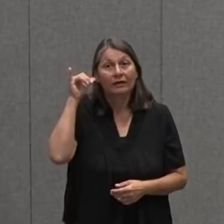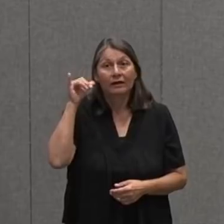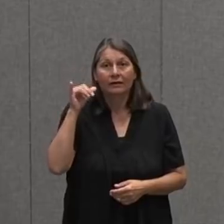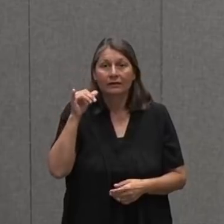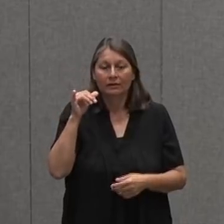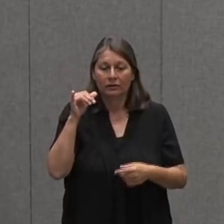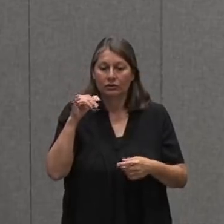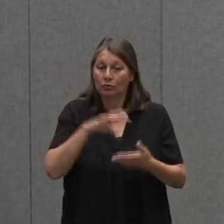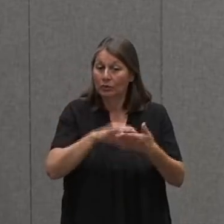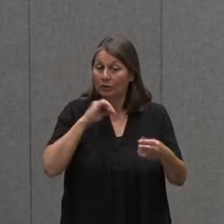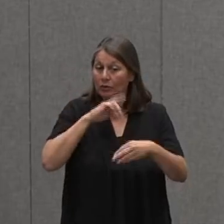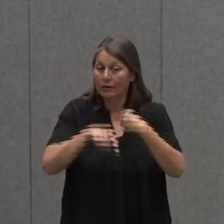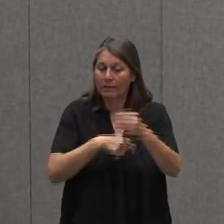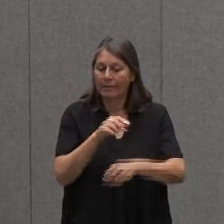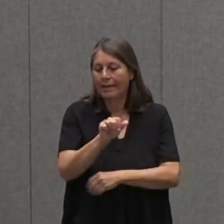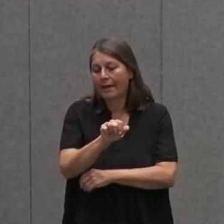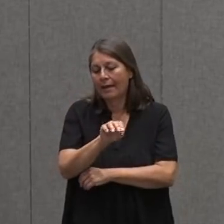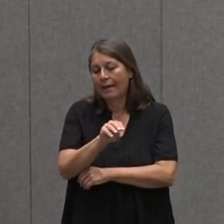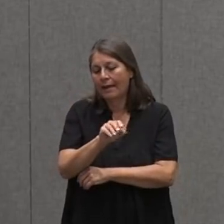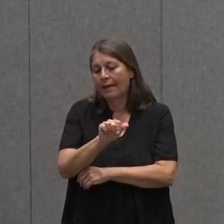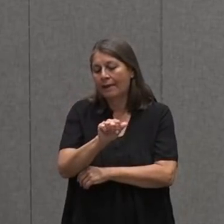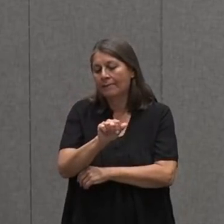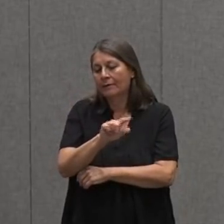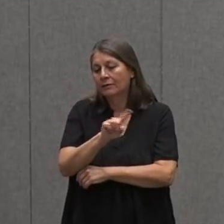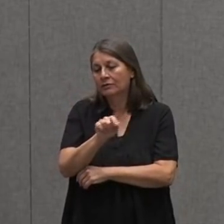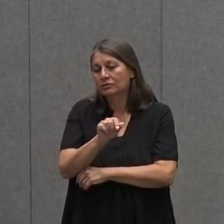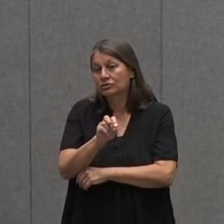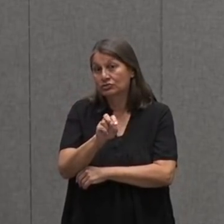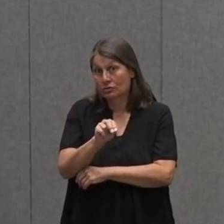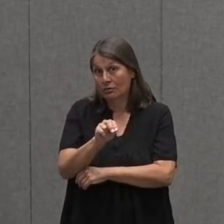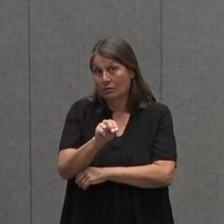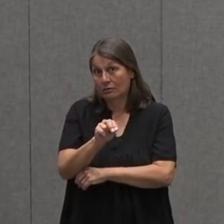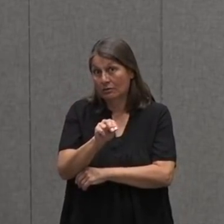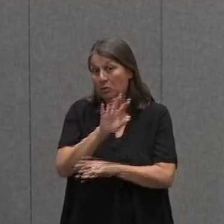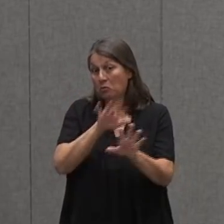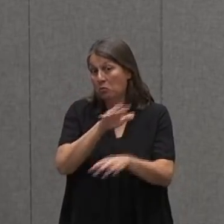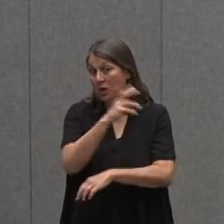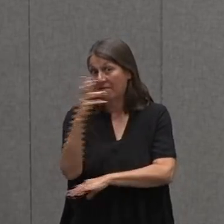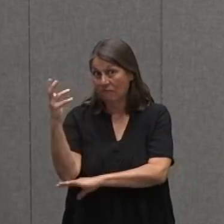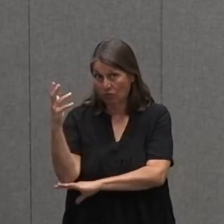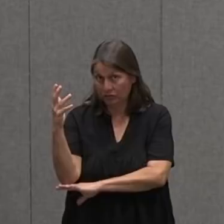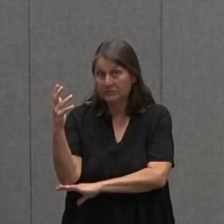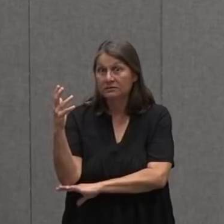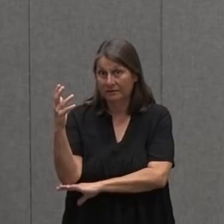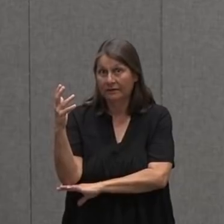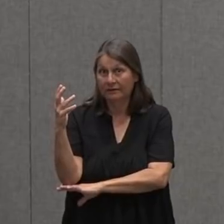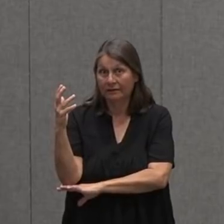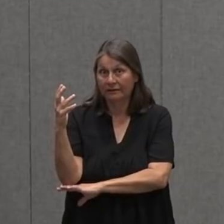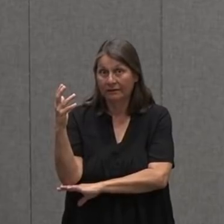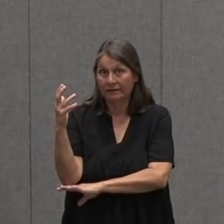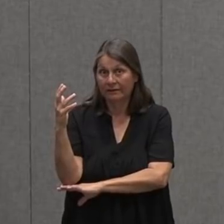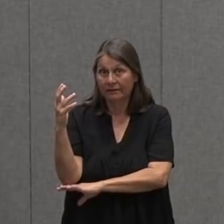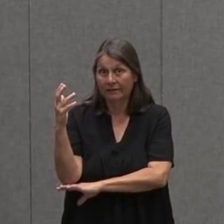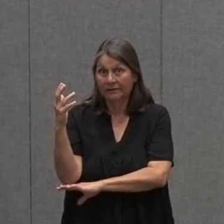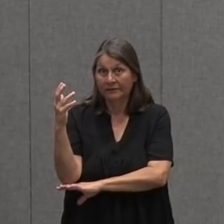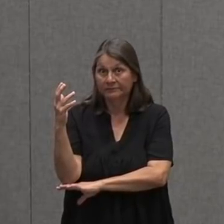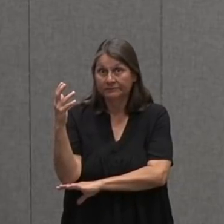which has a rain forest in it. We could add some things to the Amazon